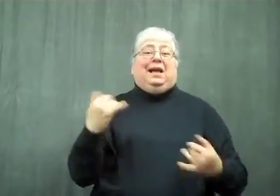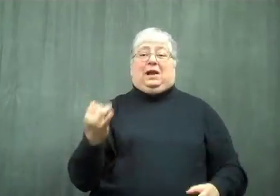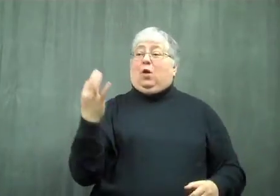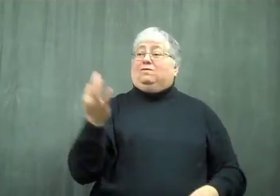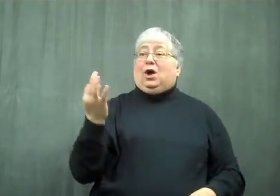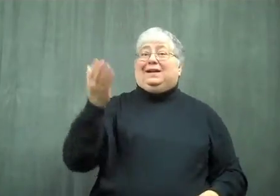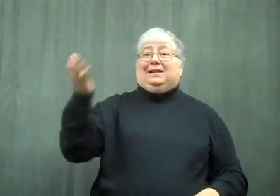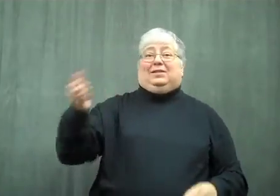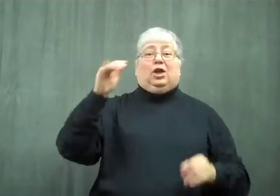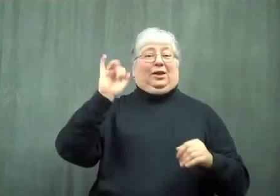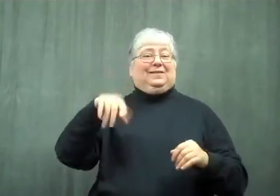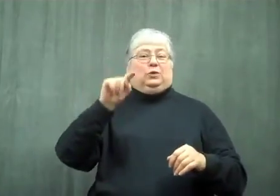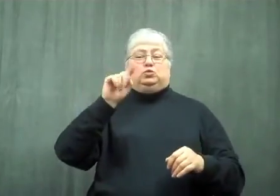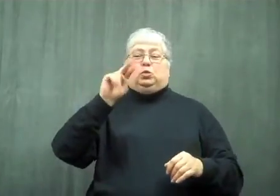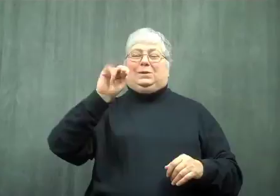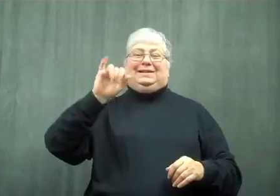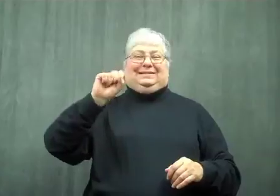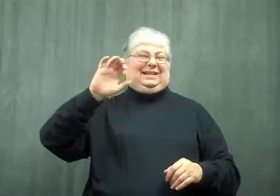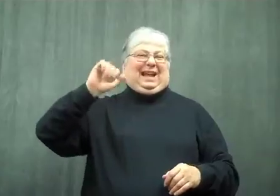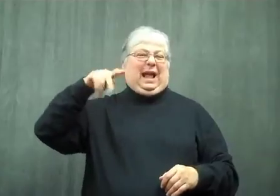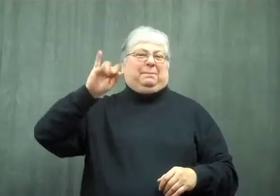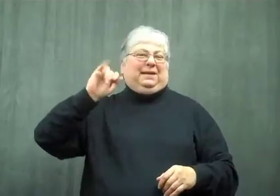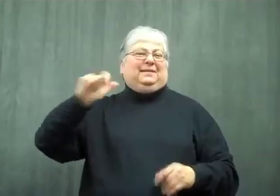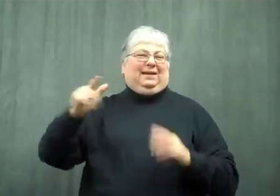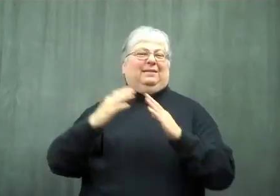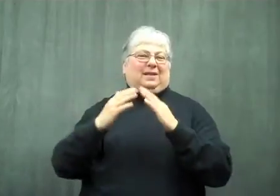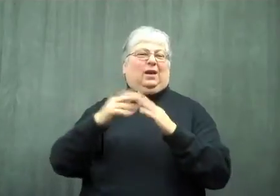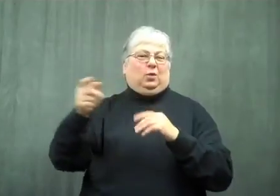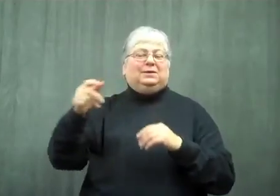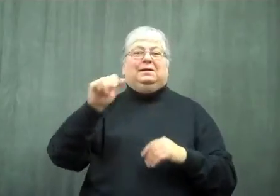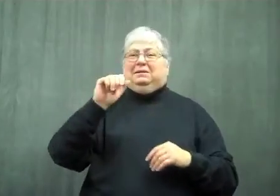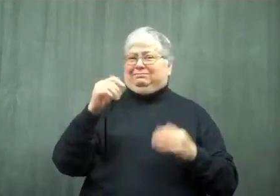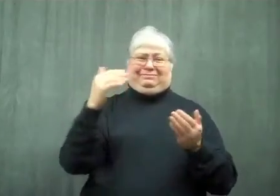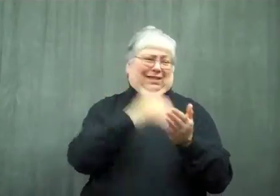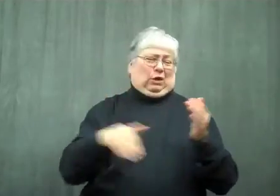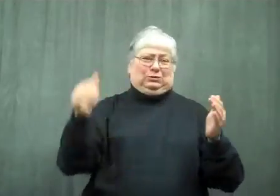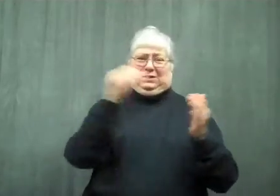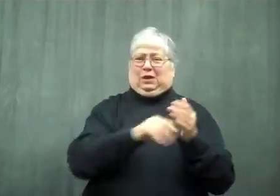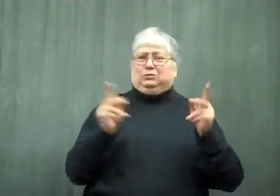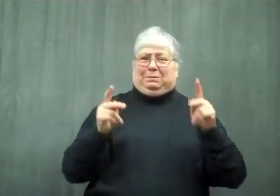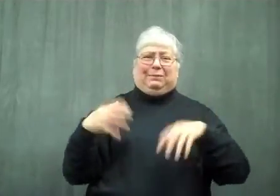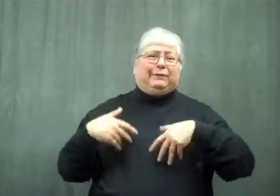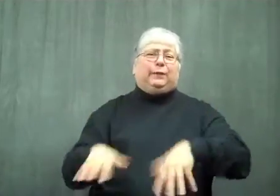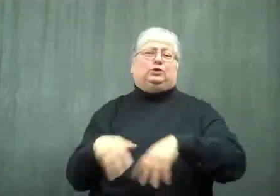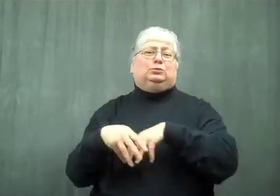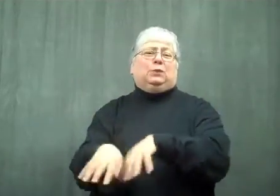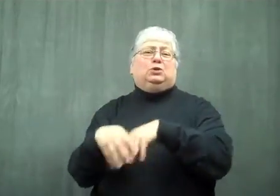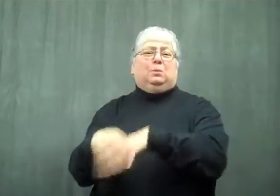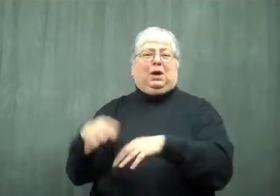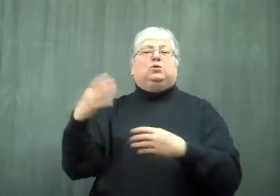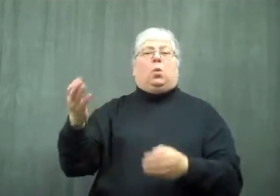On Friday in the captial, Tunis, thousands marched.